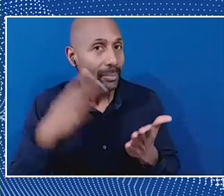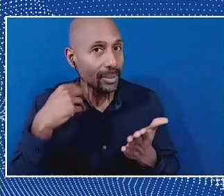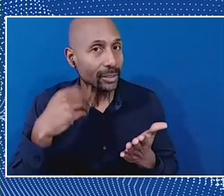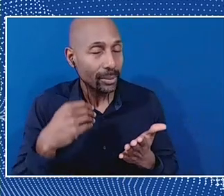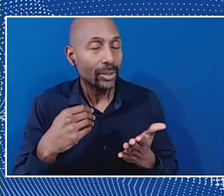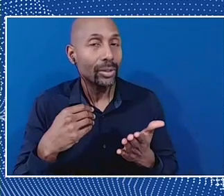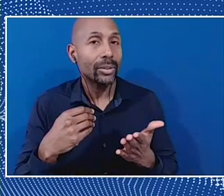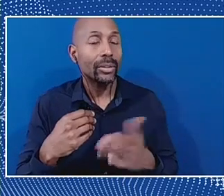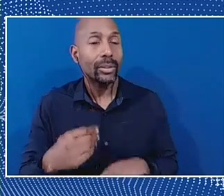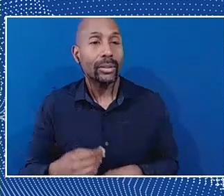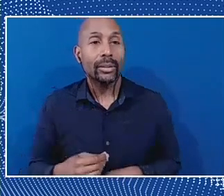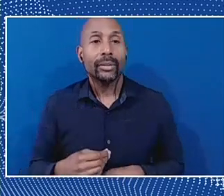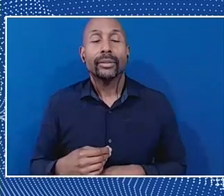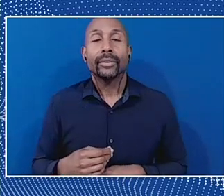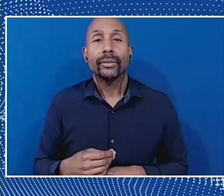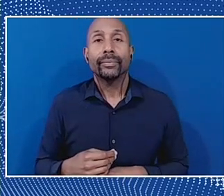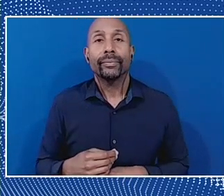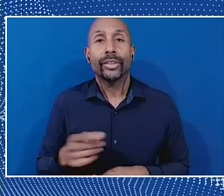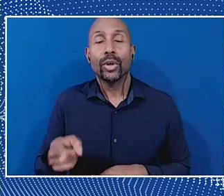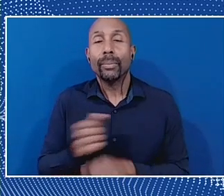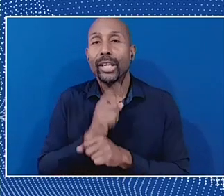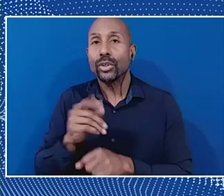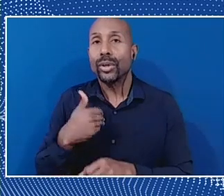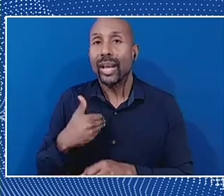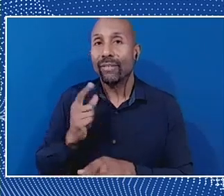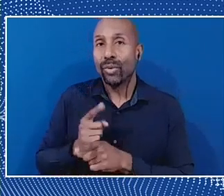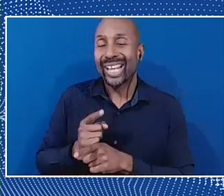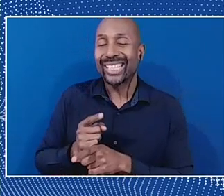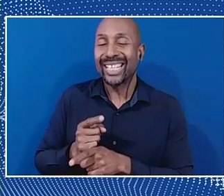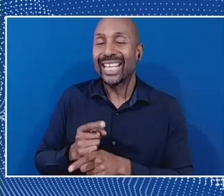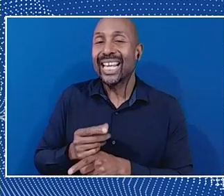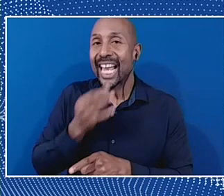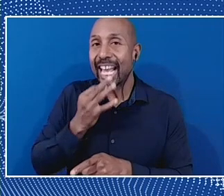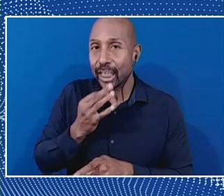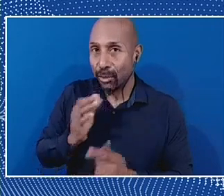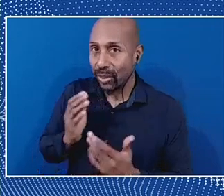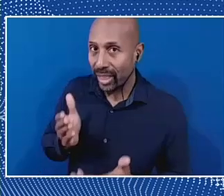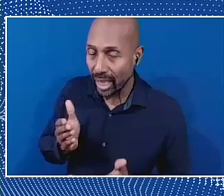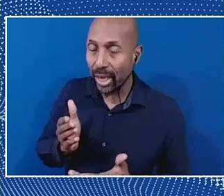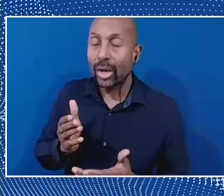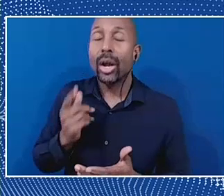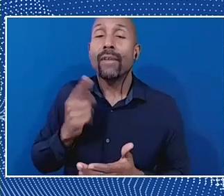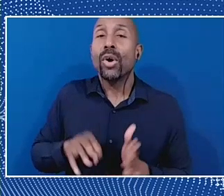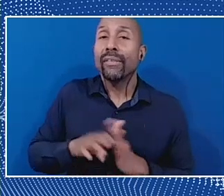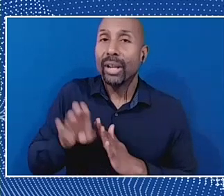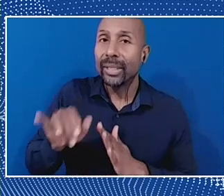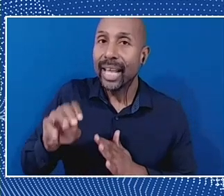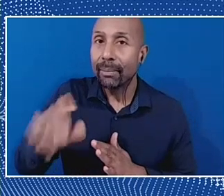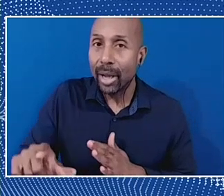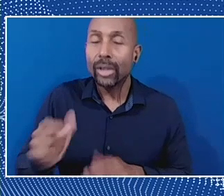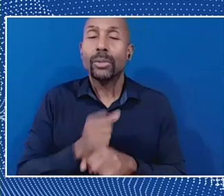So just having the right experts at the table, I think, will be key to make sure that model delivers relief in the- in a